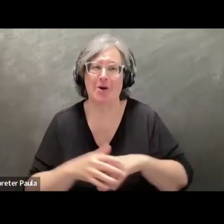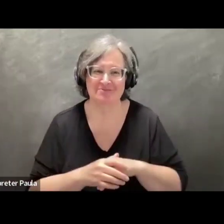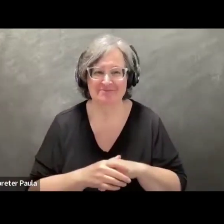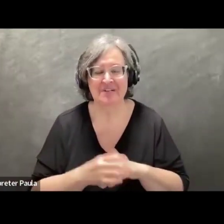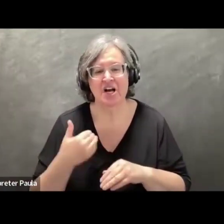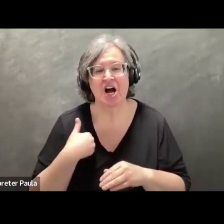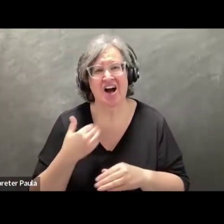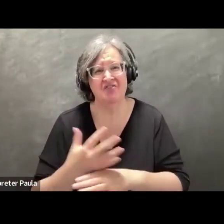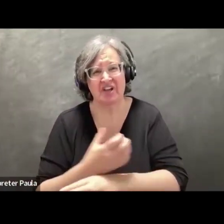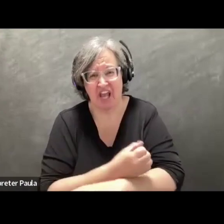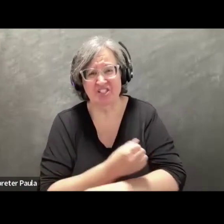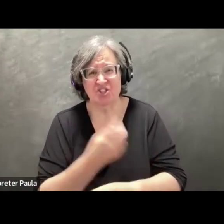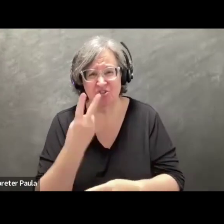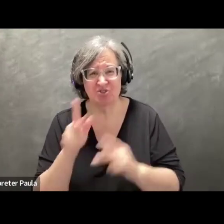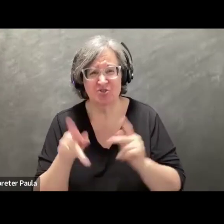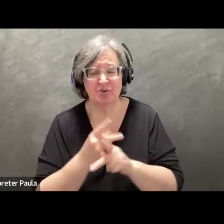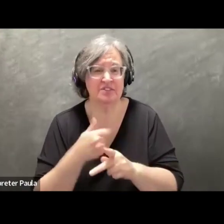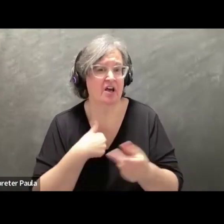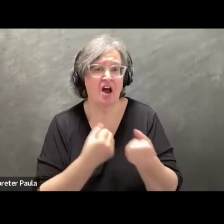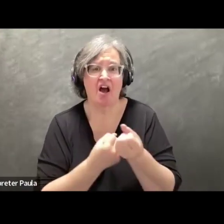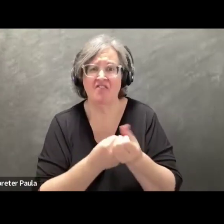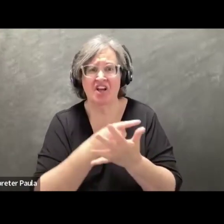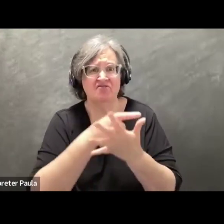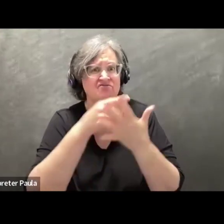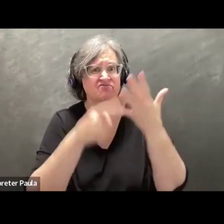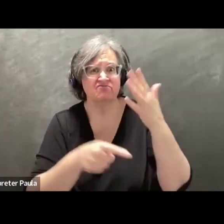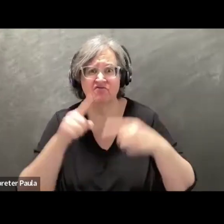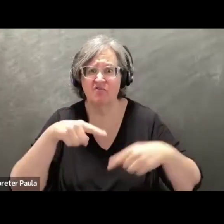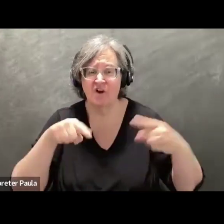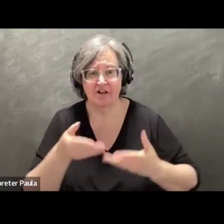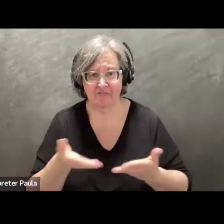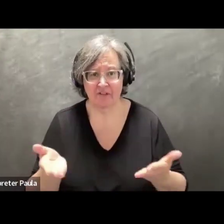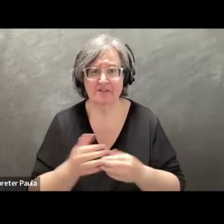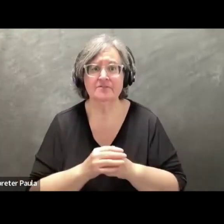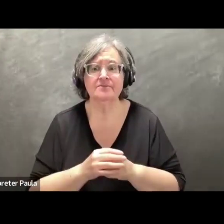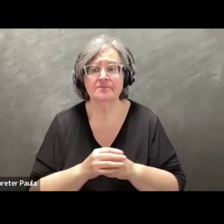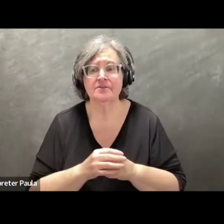I'm just an advocate for all types of things. Some of the